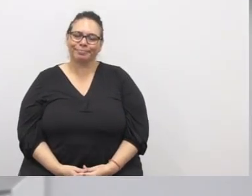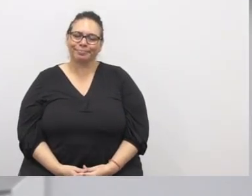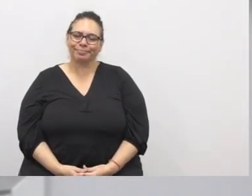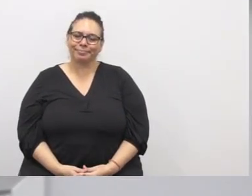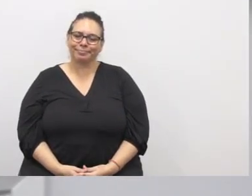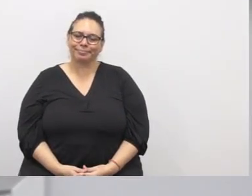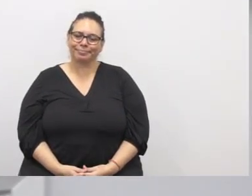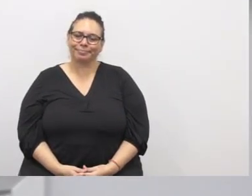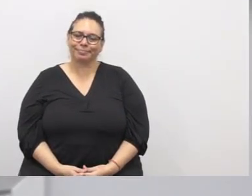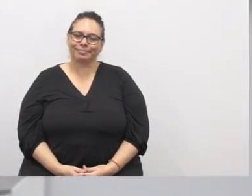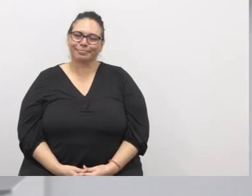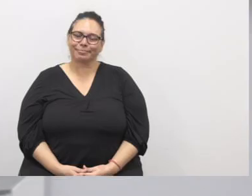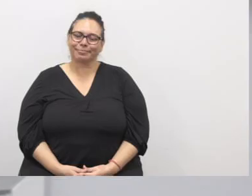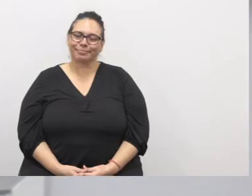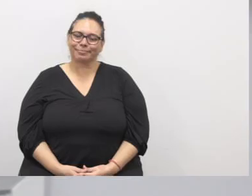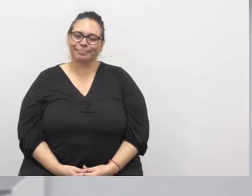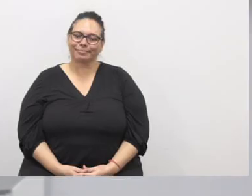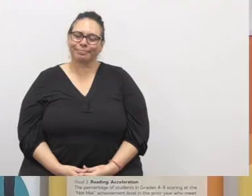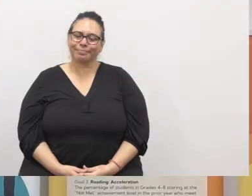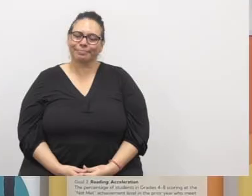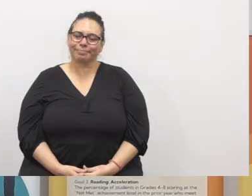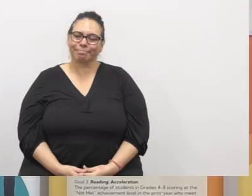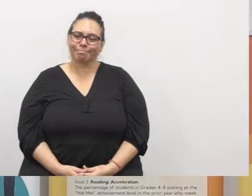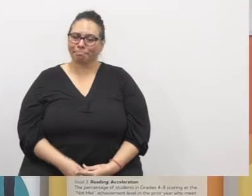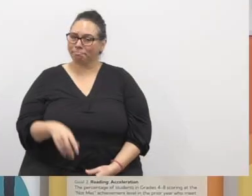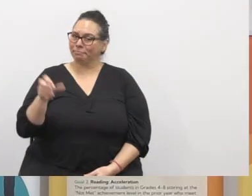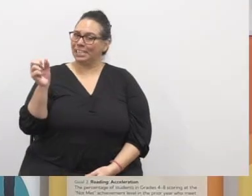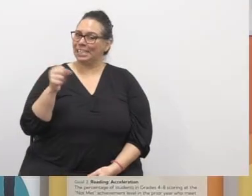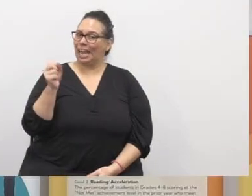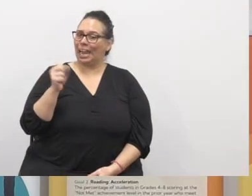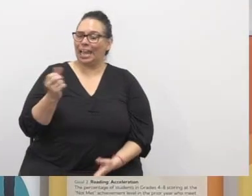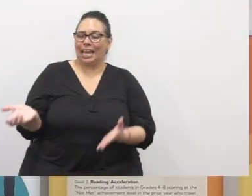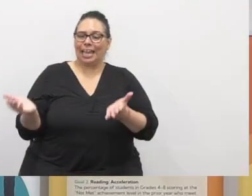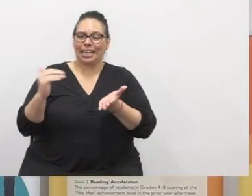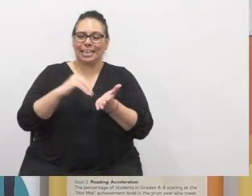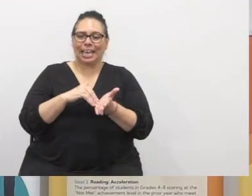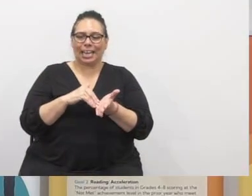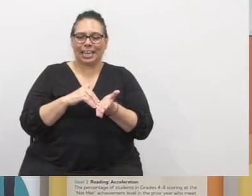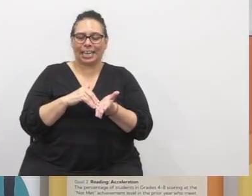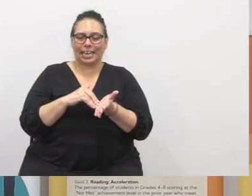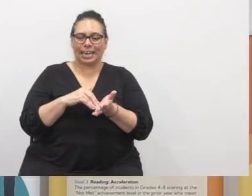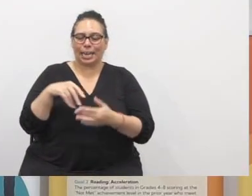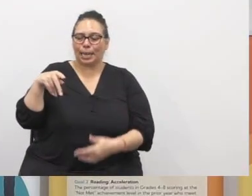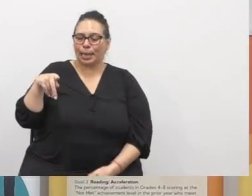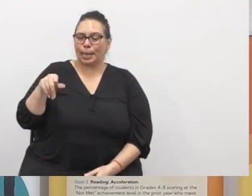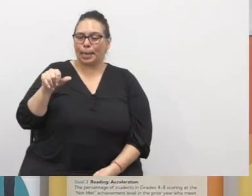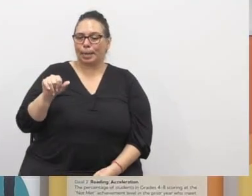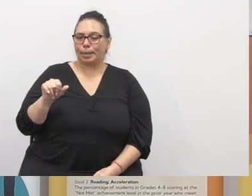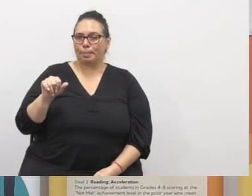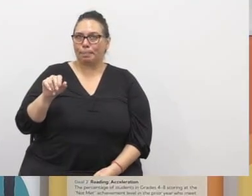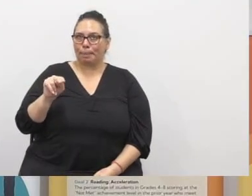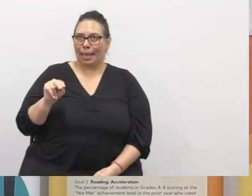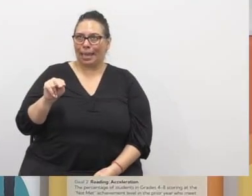I can start and then add on. So yeah, so again, Panorama is the pulse survey,